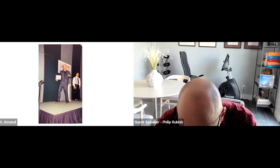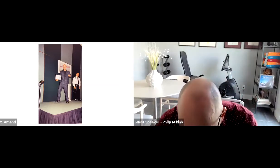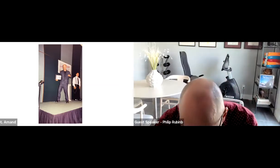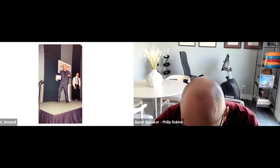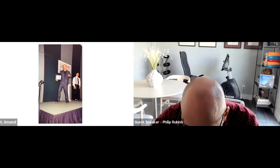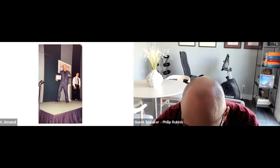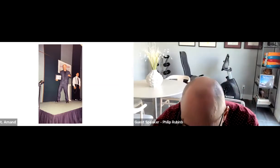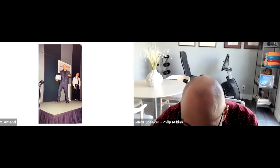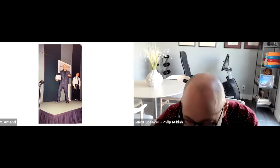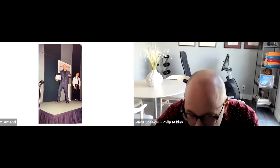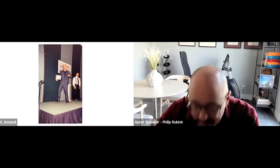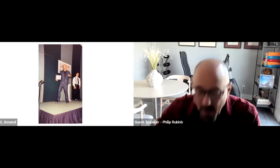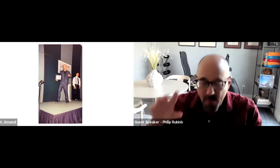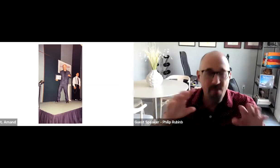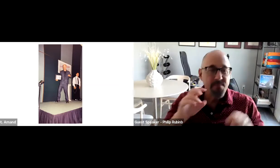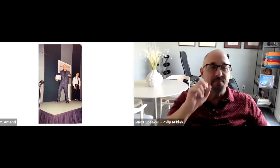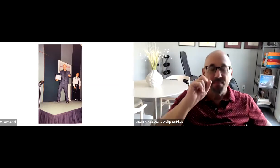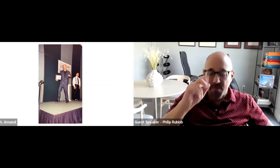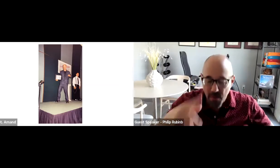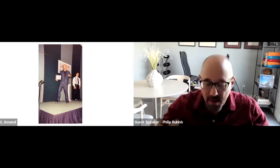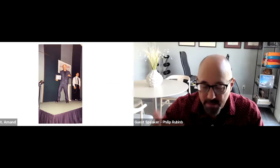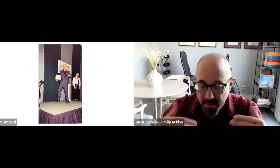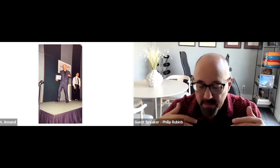Click, move. Hello.